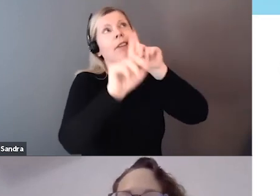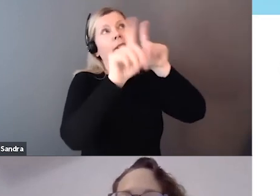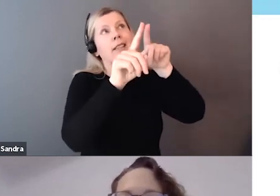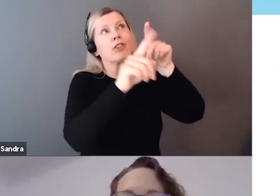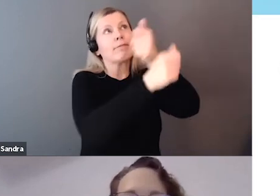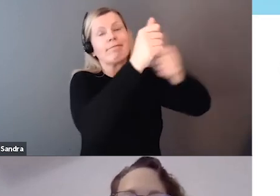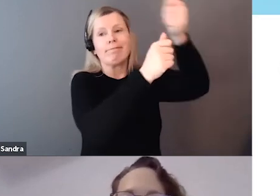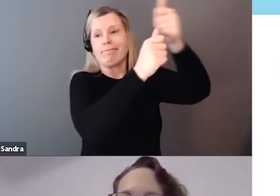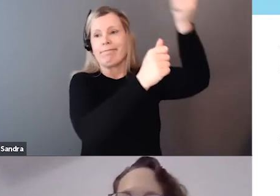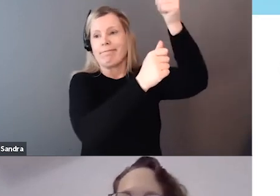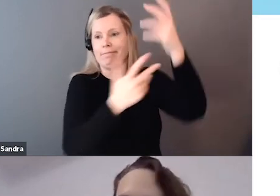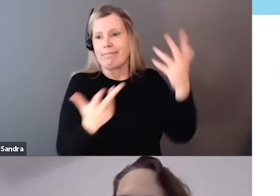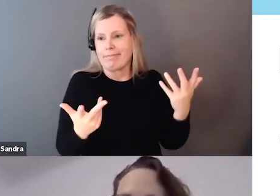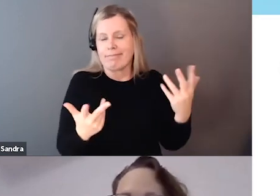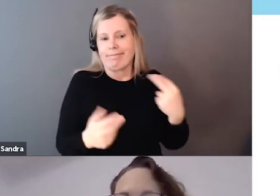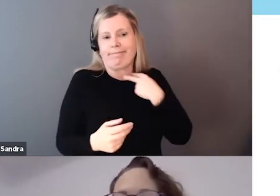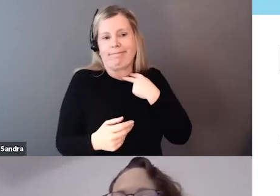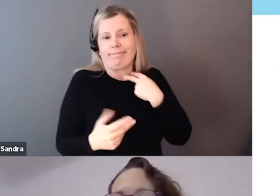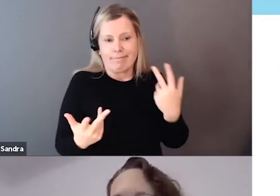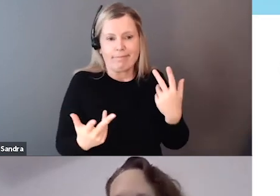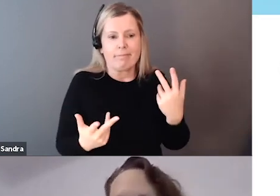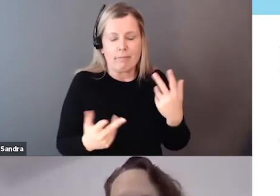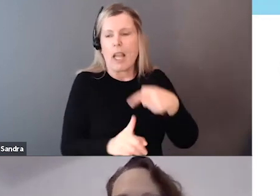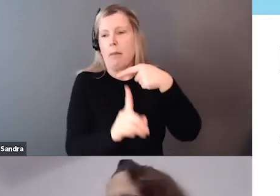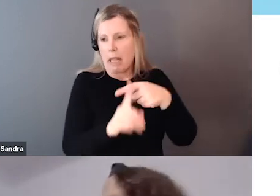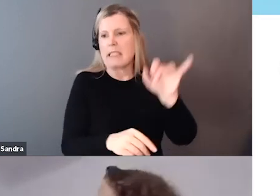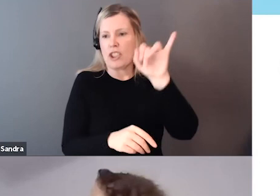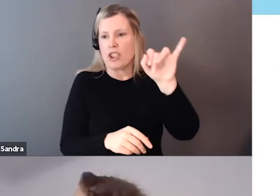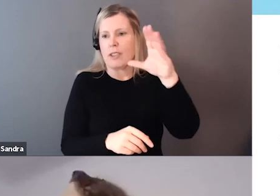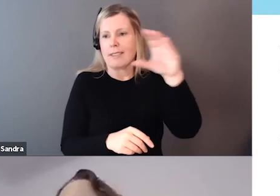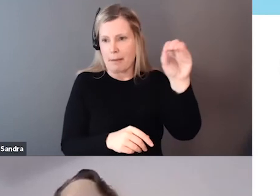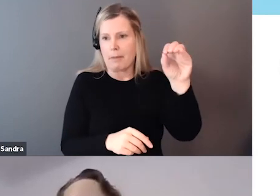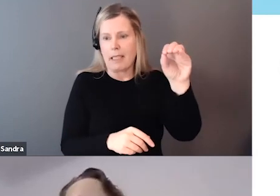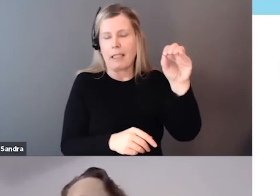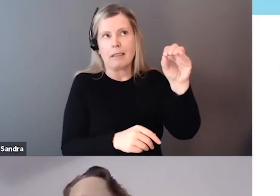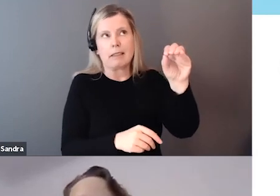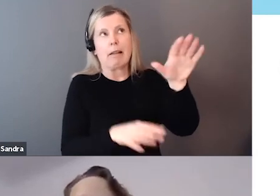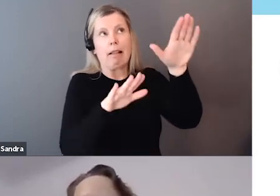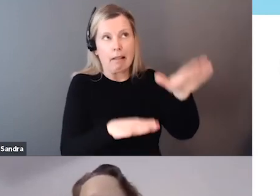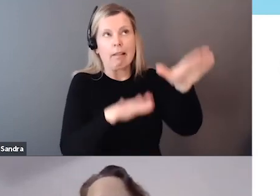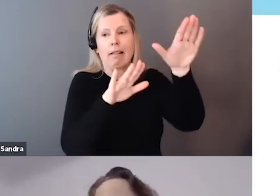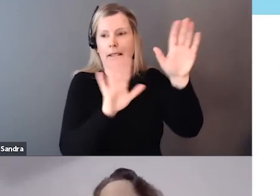And so, they'll work for an insurance company or a large business or that type of business.